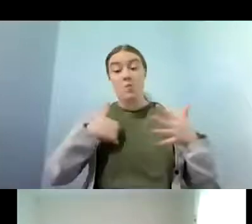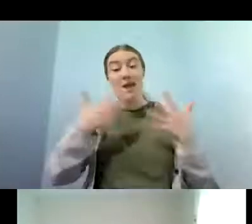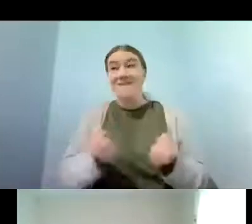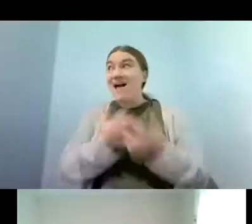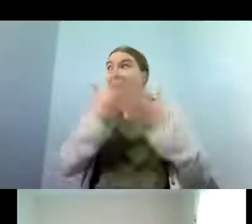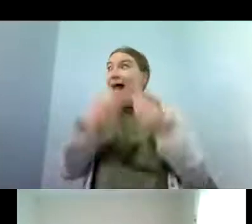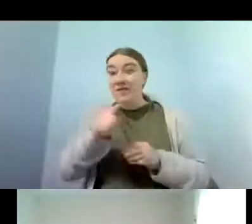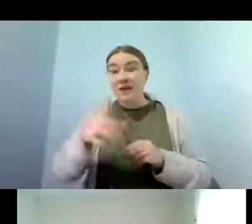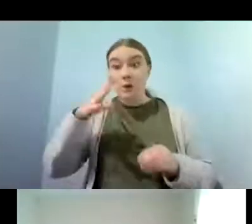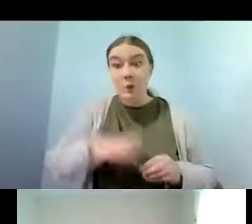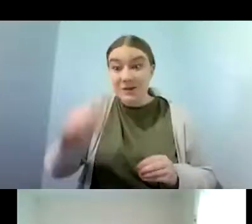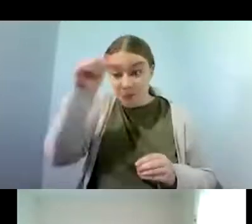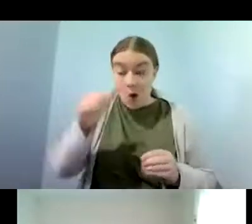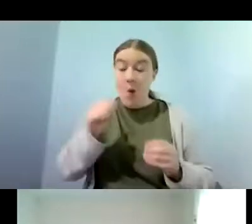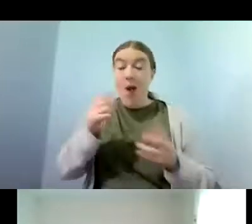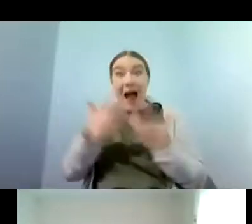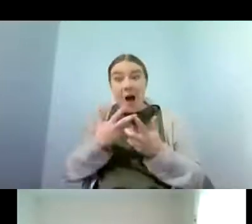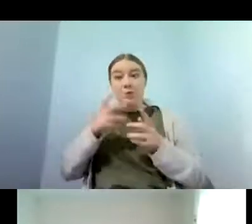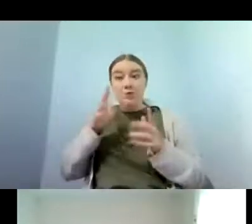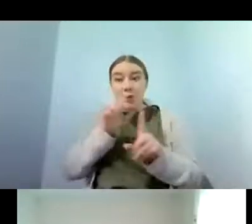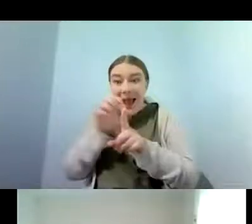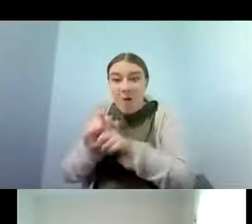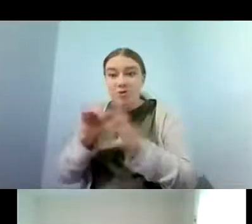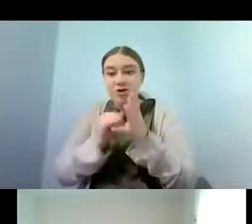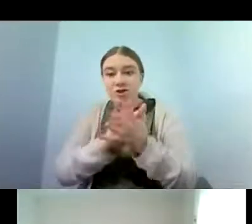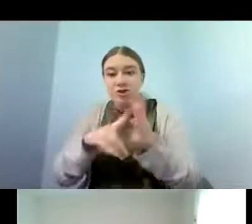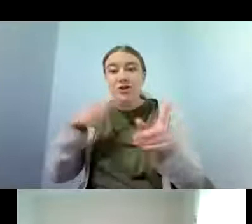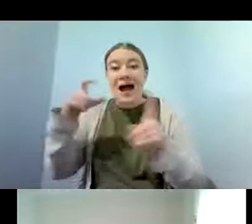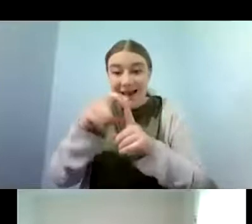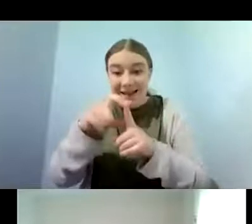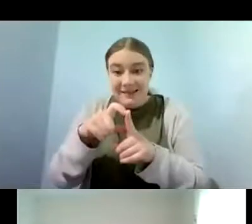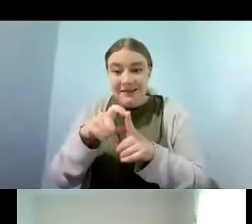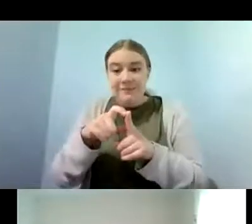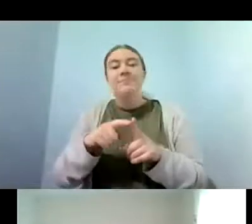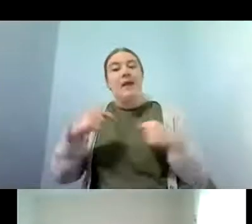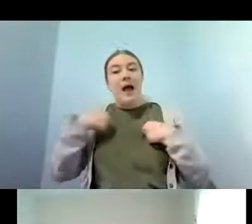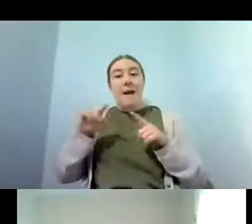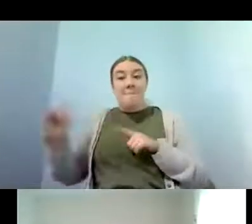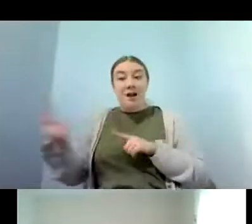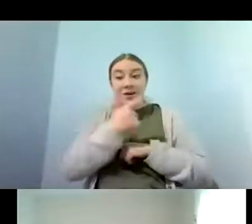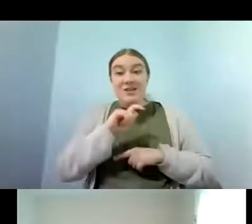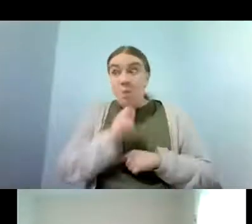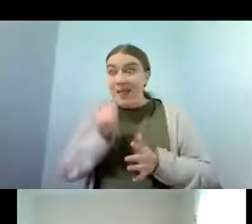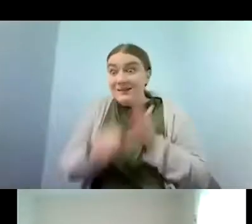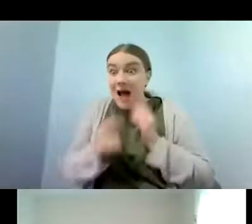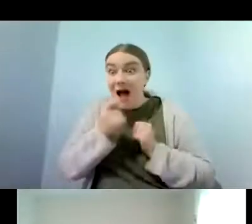about counting shad and um our migration is due to start very soon and each week throughout the